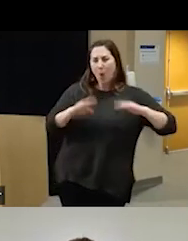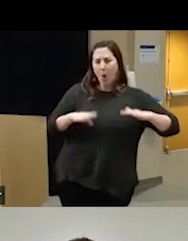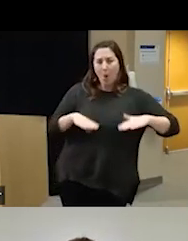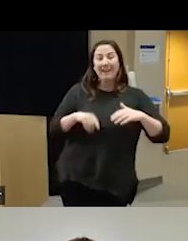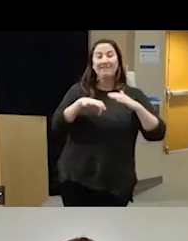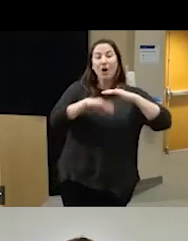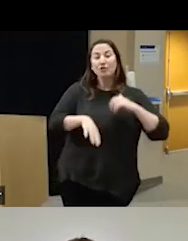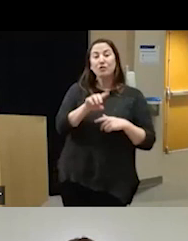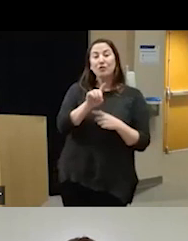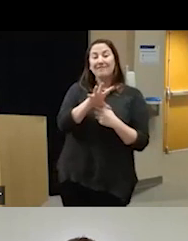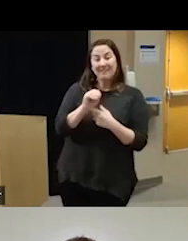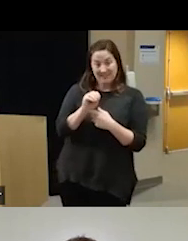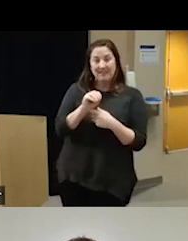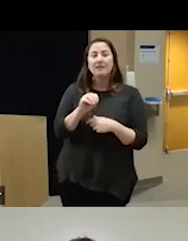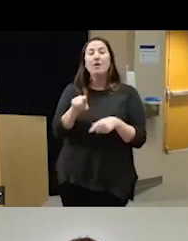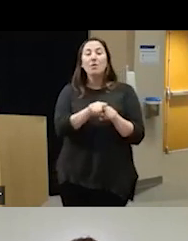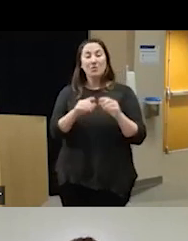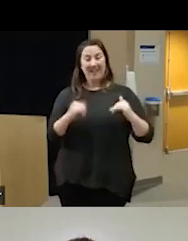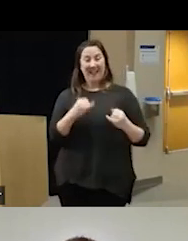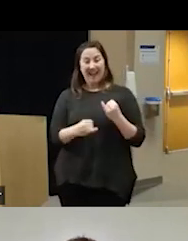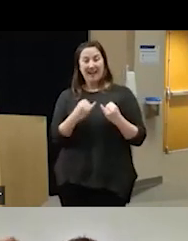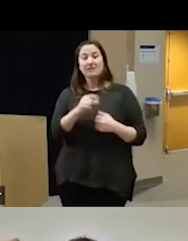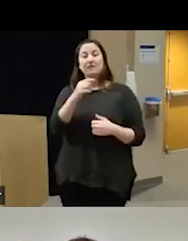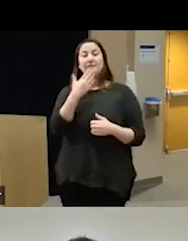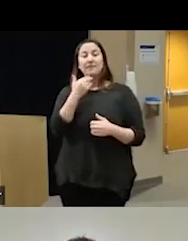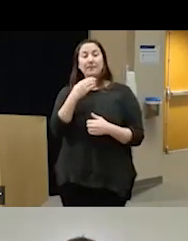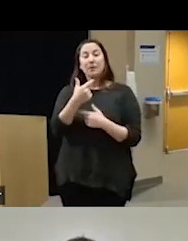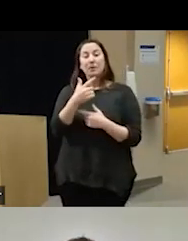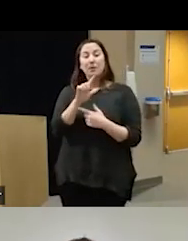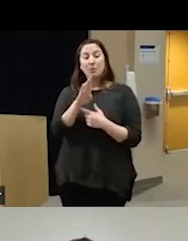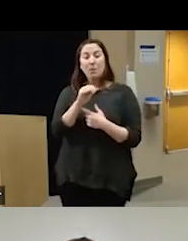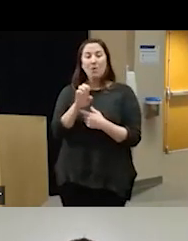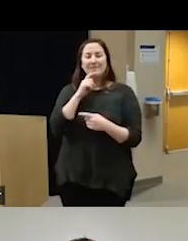at least and glucose was lowered from 110 to even 100.